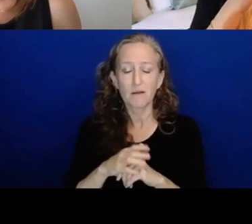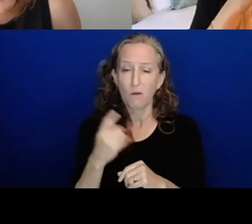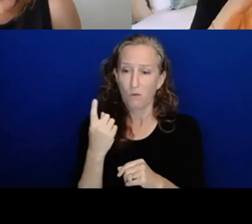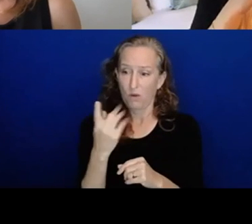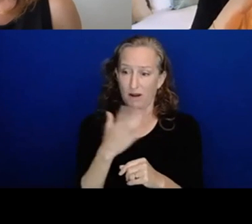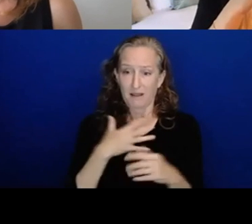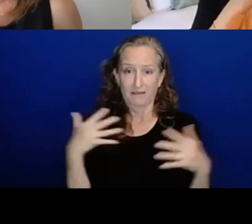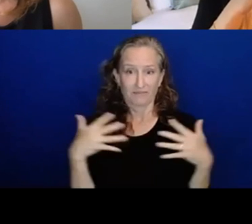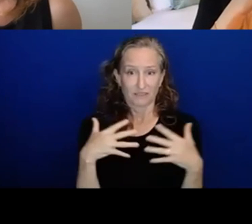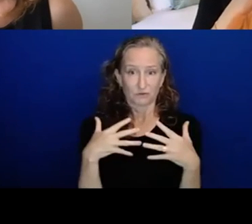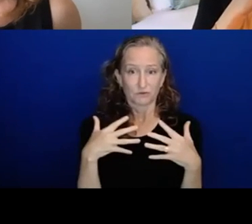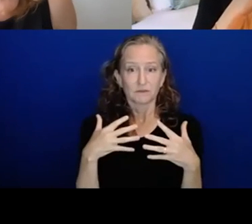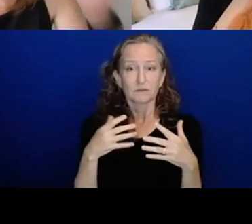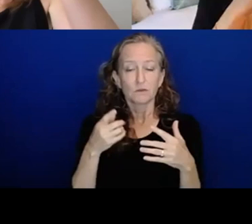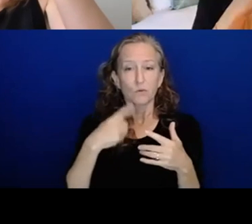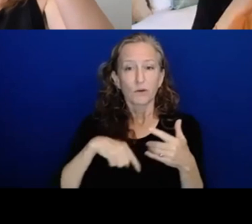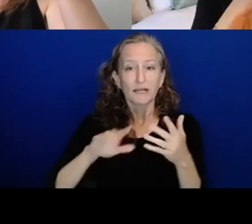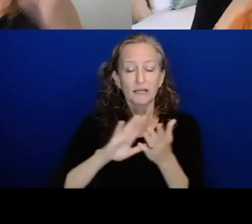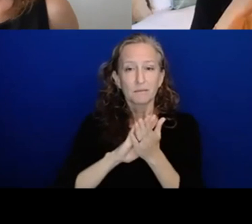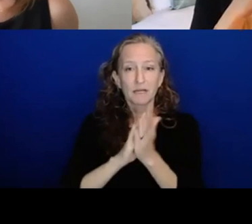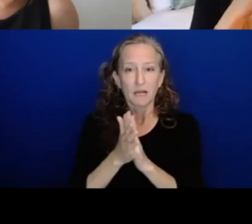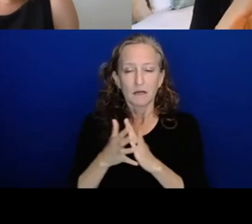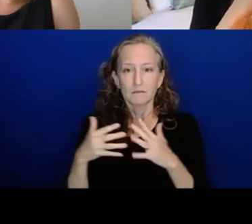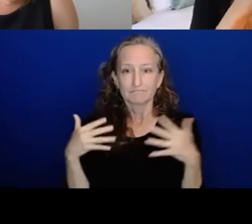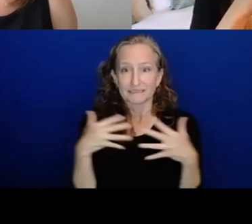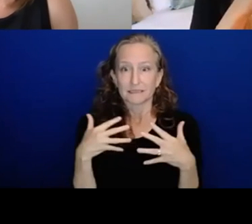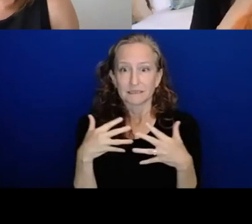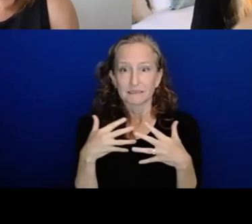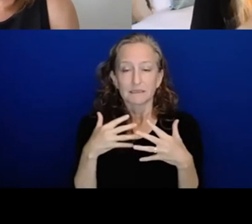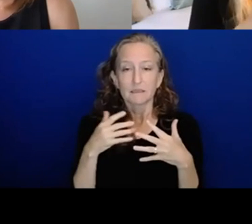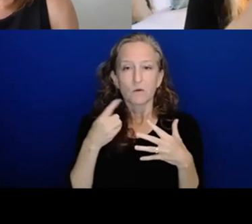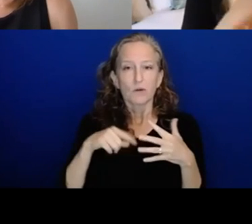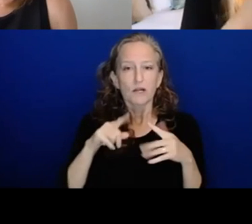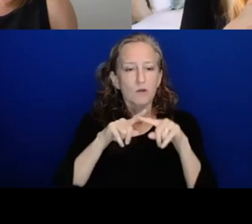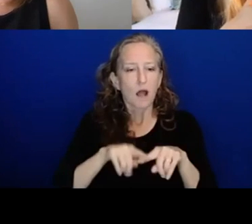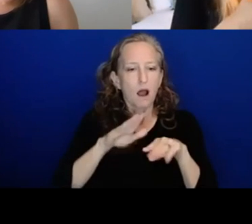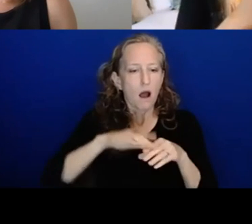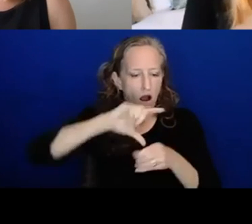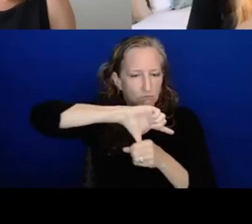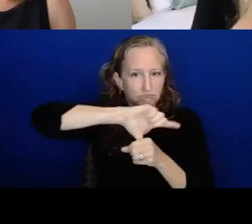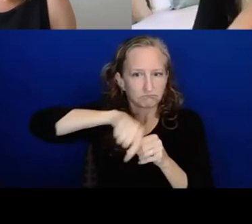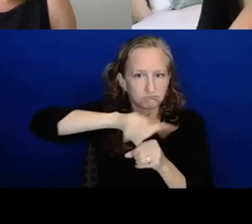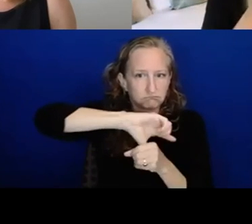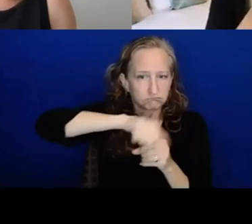we go into panic mode, we rely on our cow paths that we've walked for so long. Which